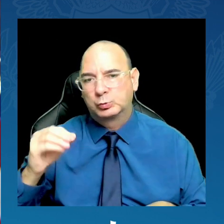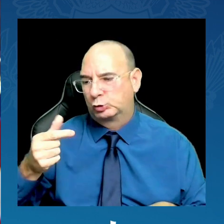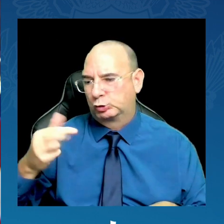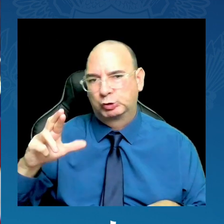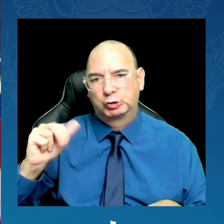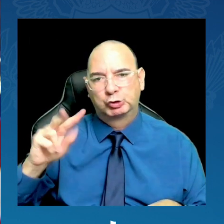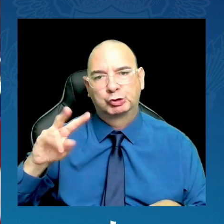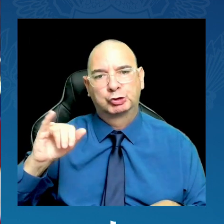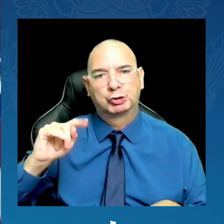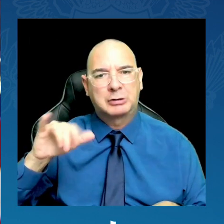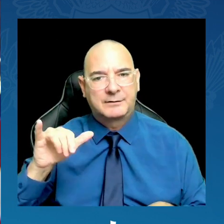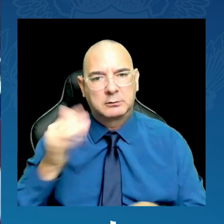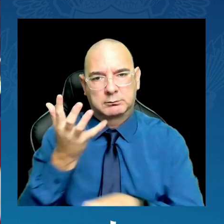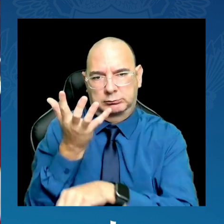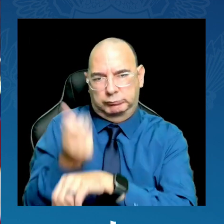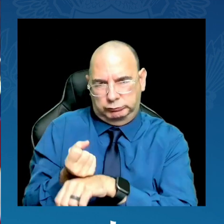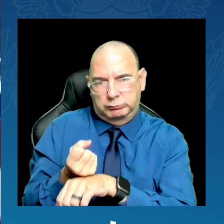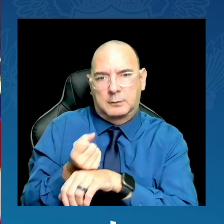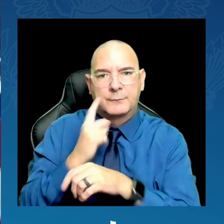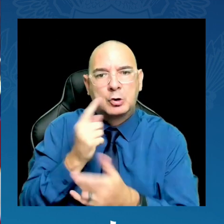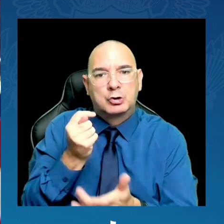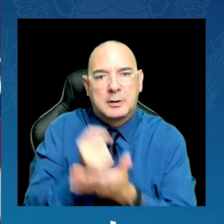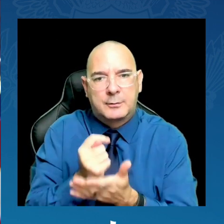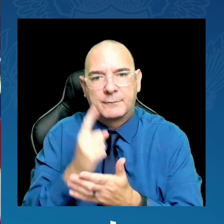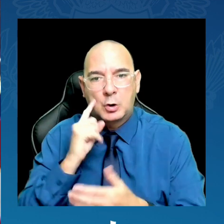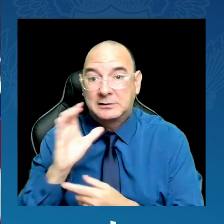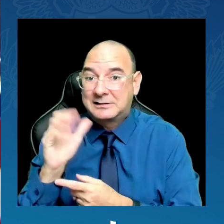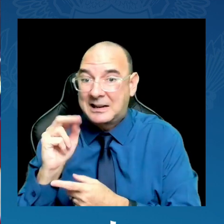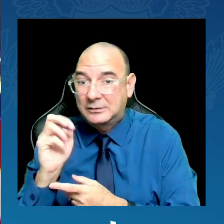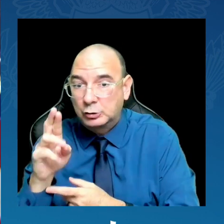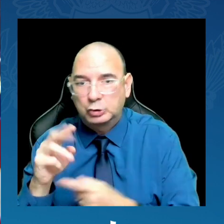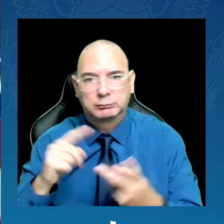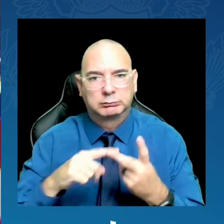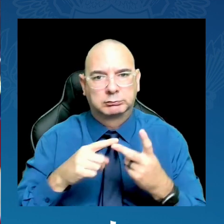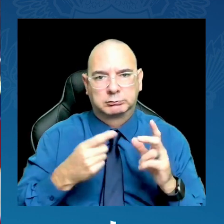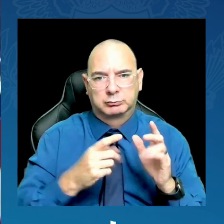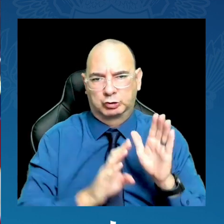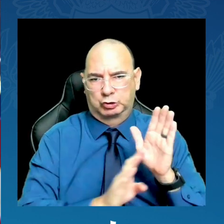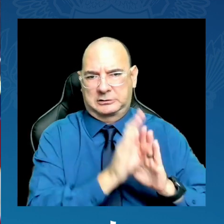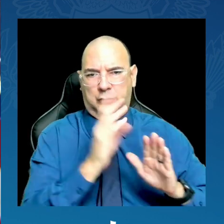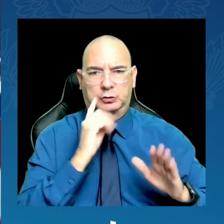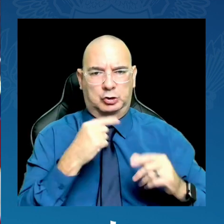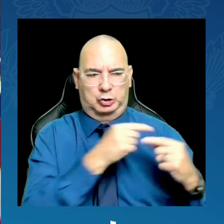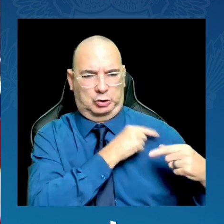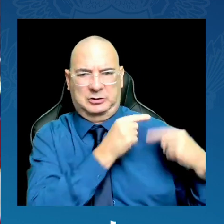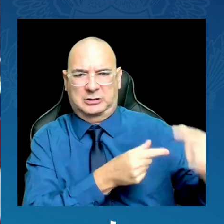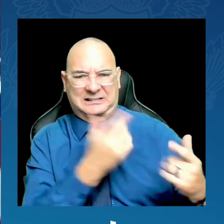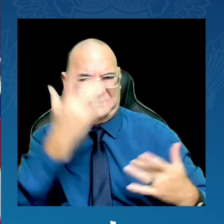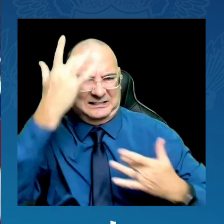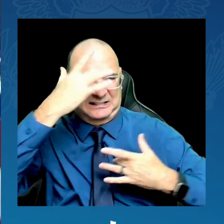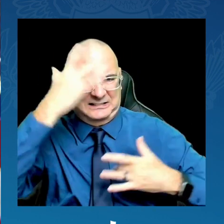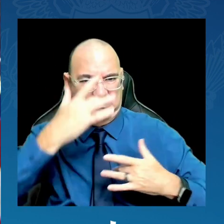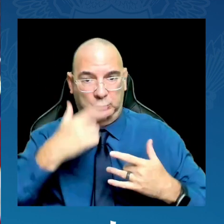and rare genetic diseases. And when I spoke with them this morning, they talked about how their work